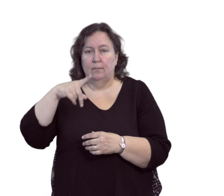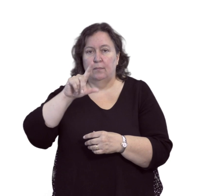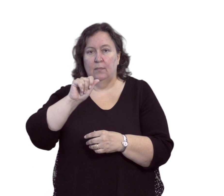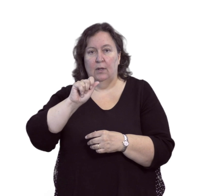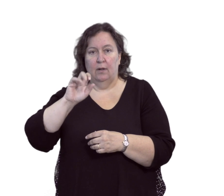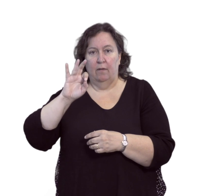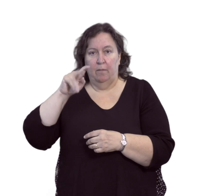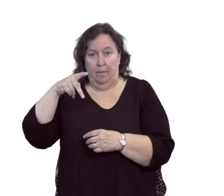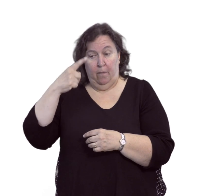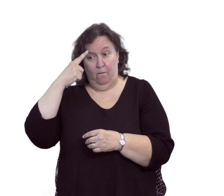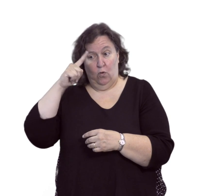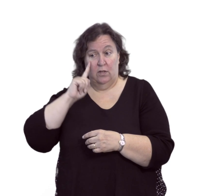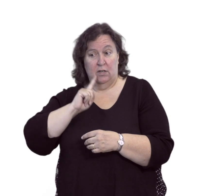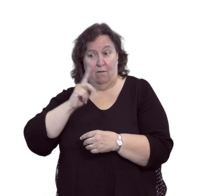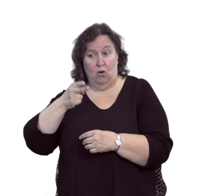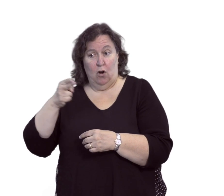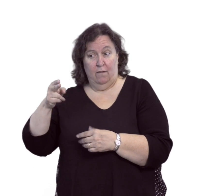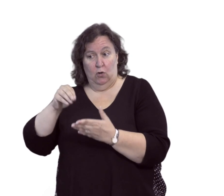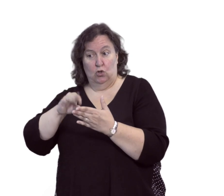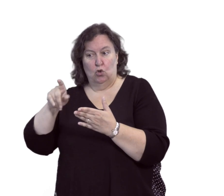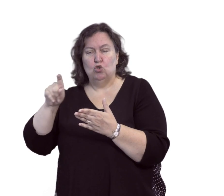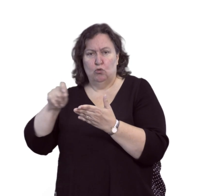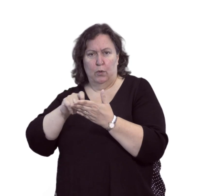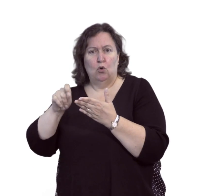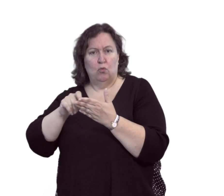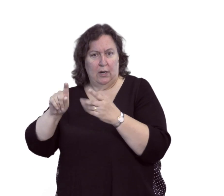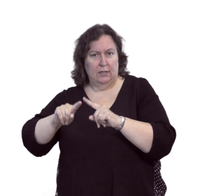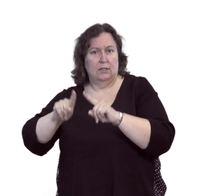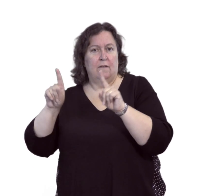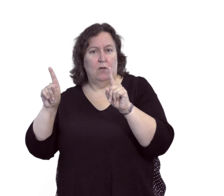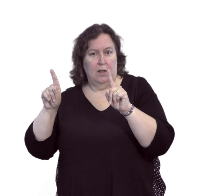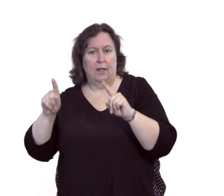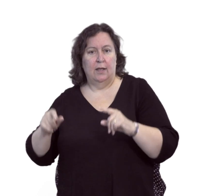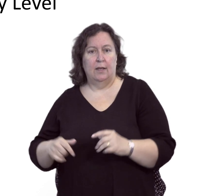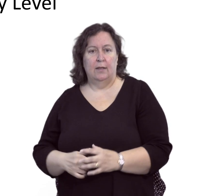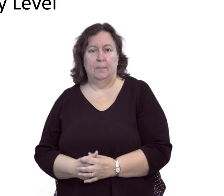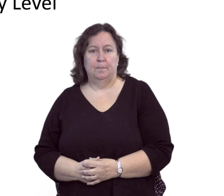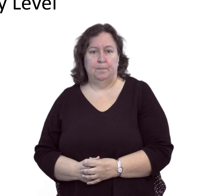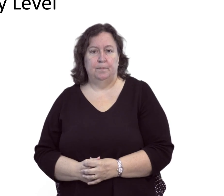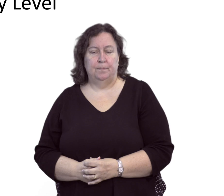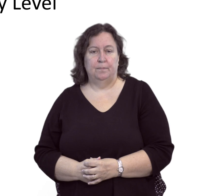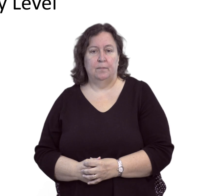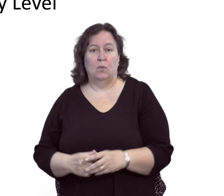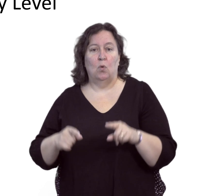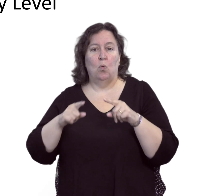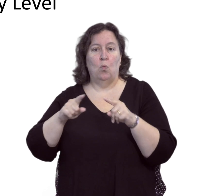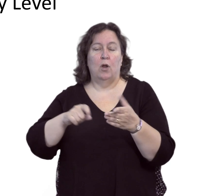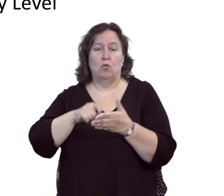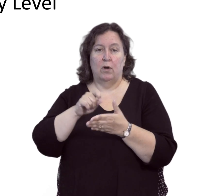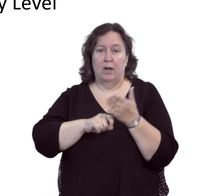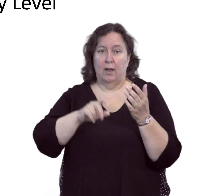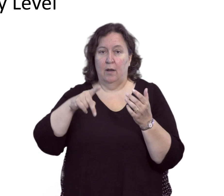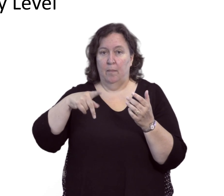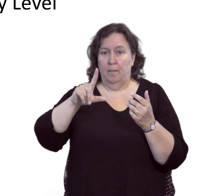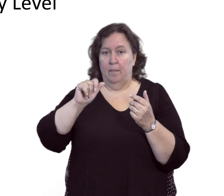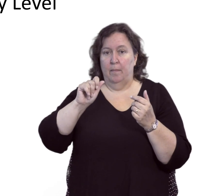PLAAFPs for deaf and hard of hearing students should be written differently. When creating a PLAAFP for